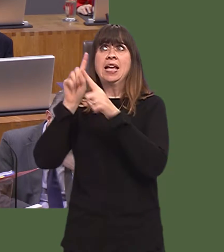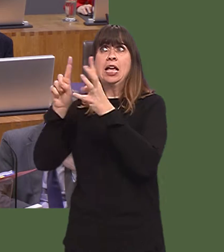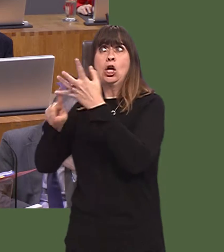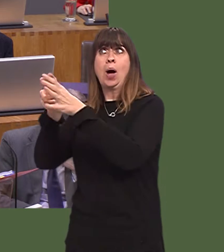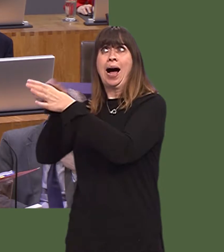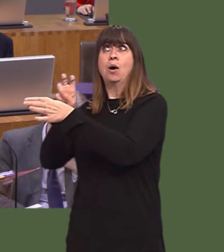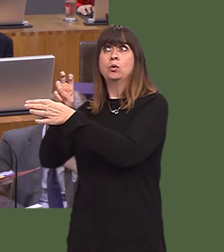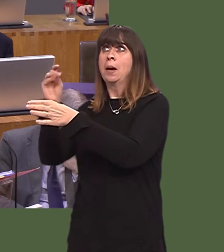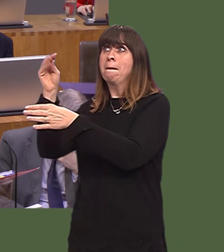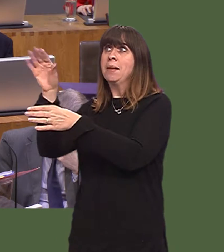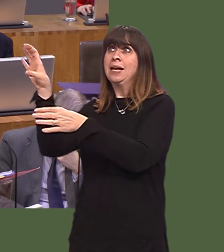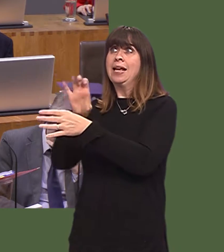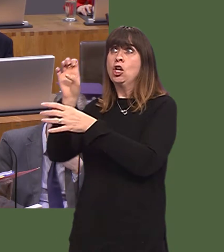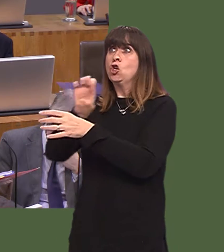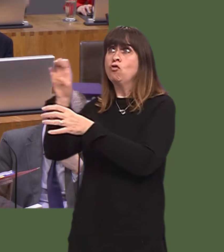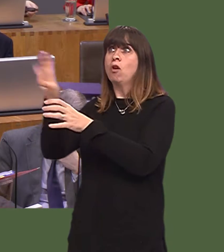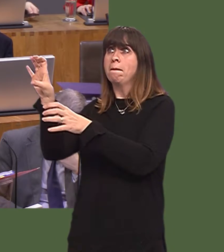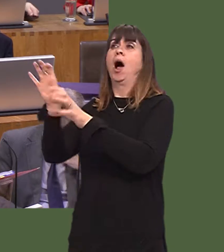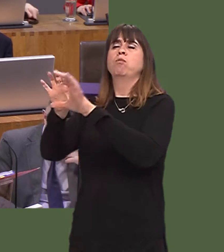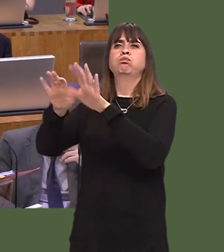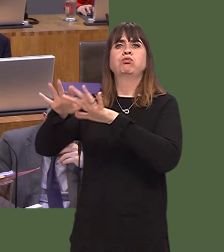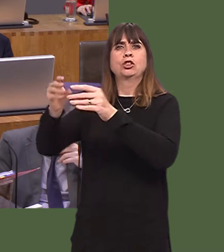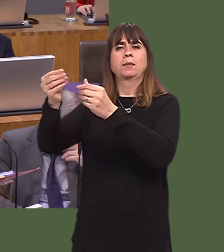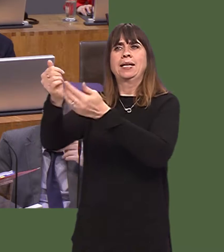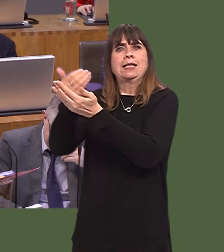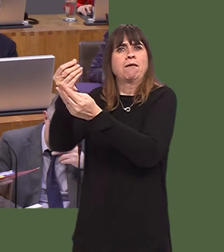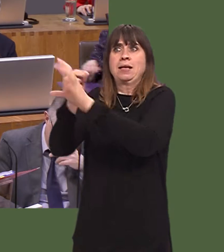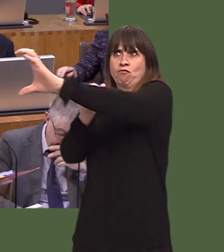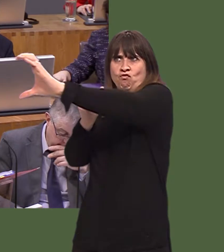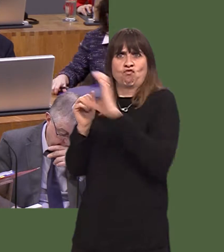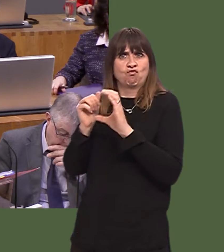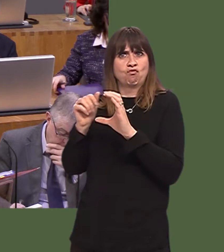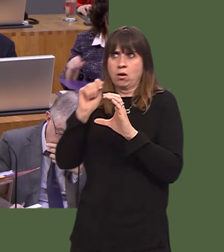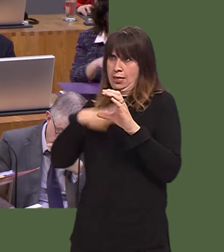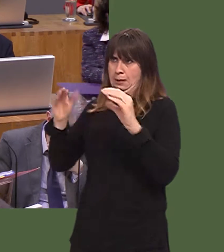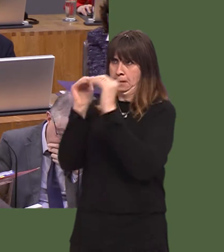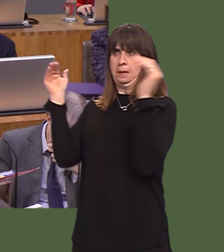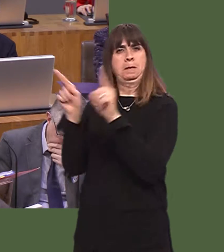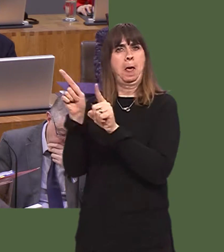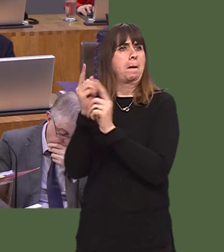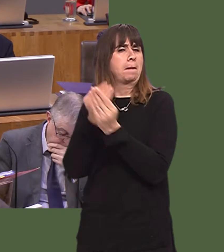I expect that promise to be honoured. If not, then the people of Wales have every right to ask why they were, if it is the case